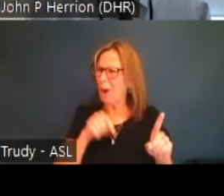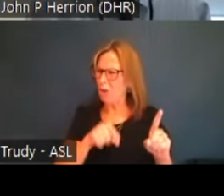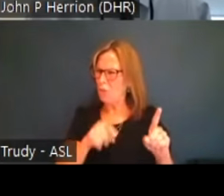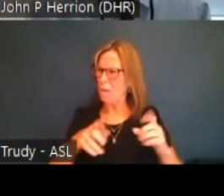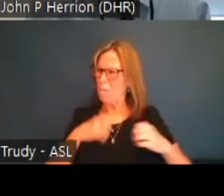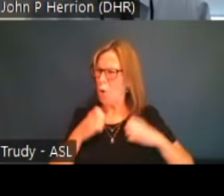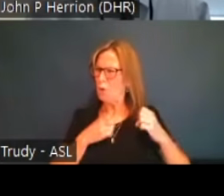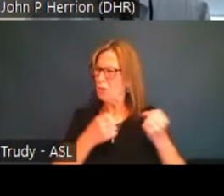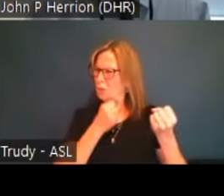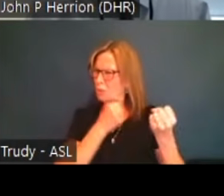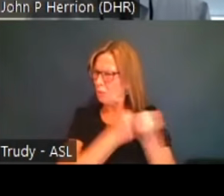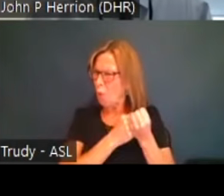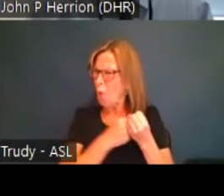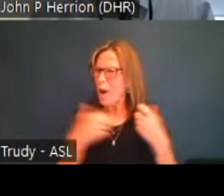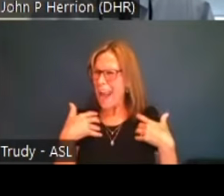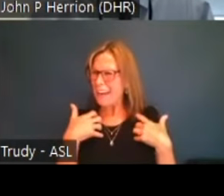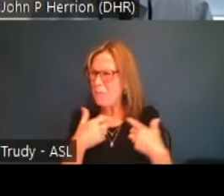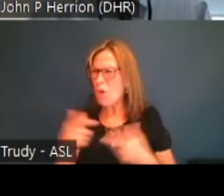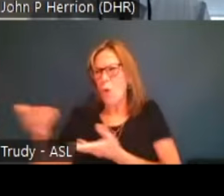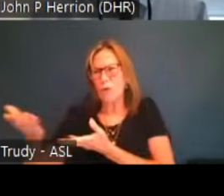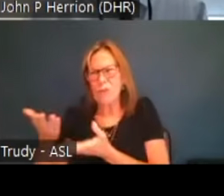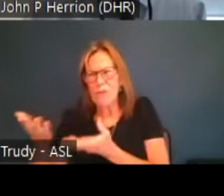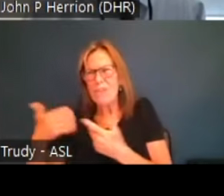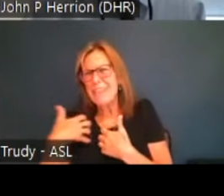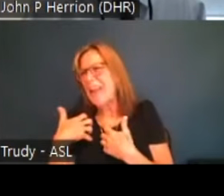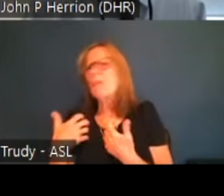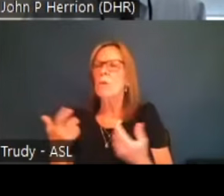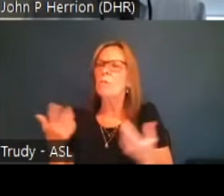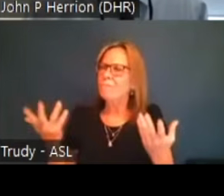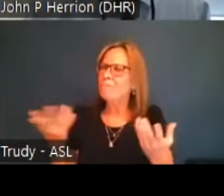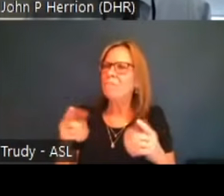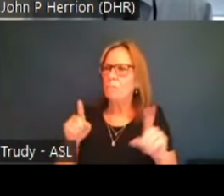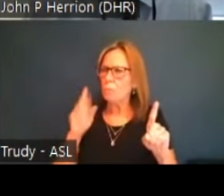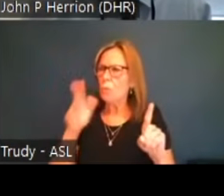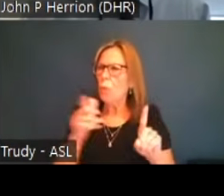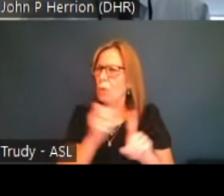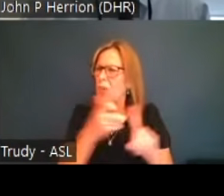state human rights law, or is this an animal that's been trained to provide some type of a service? So calming a